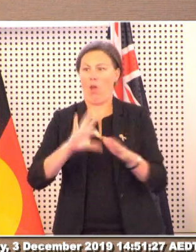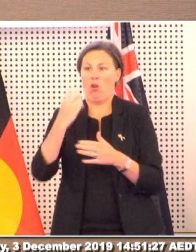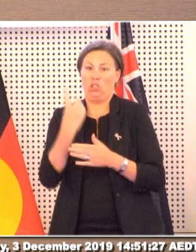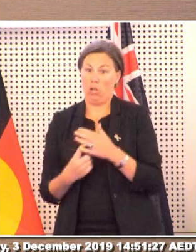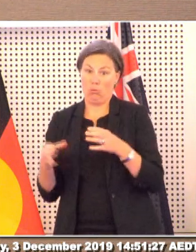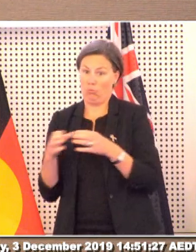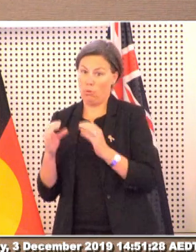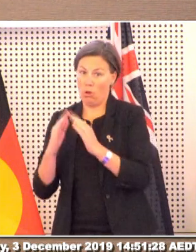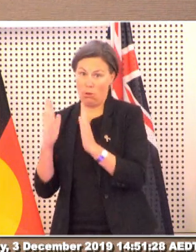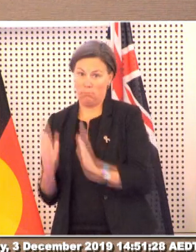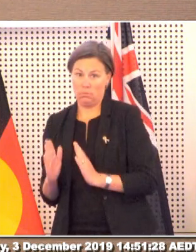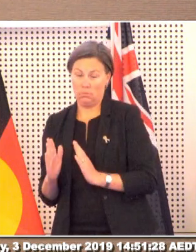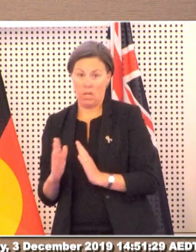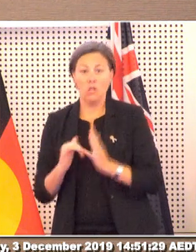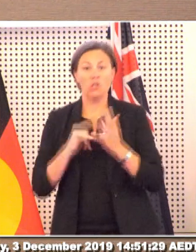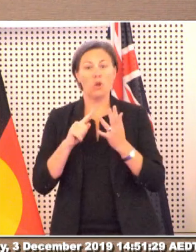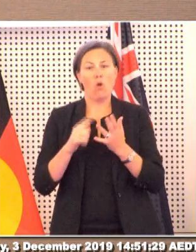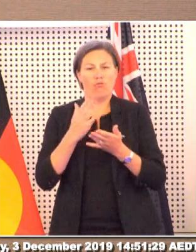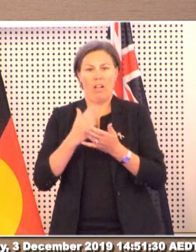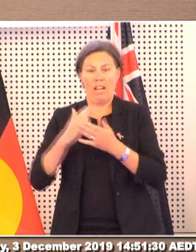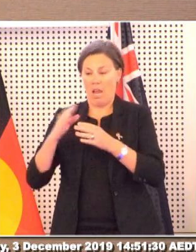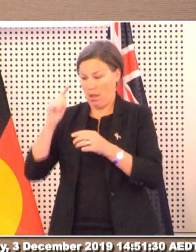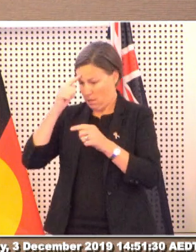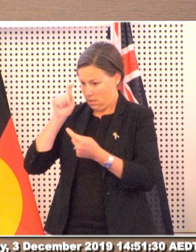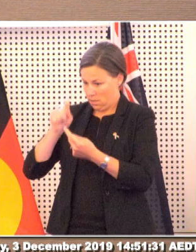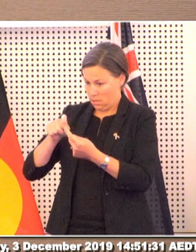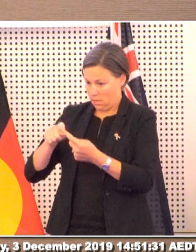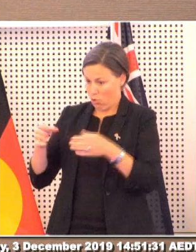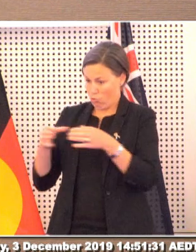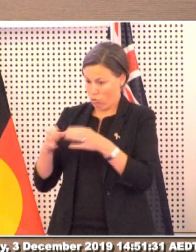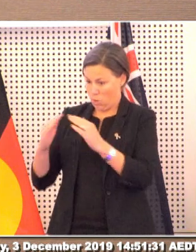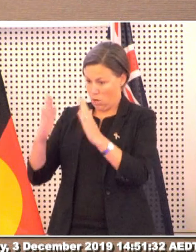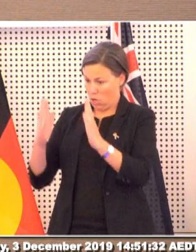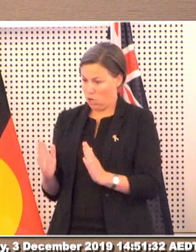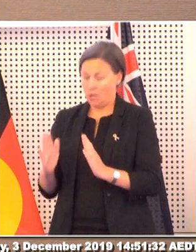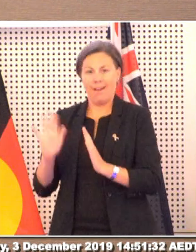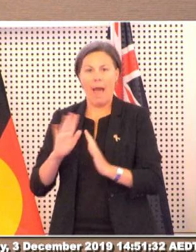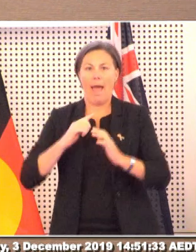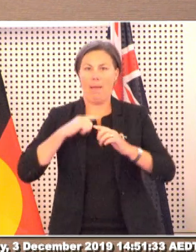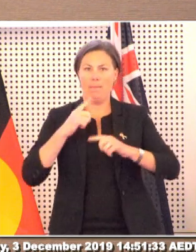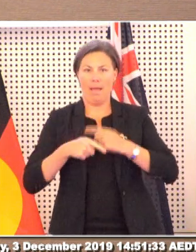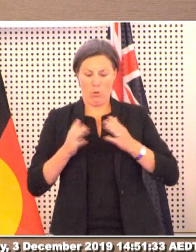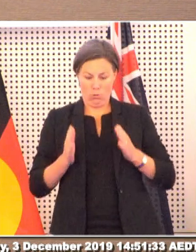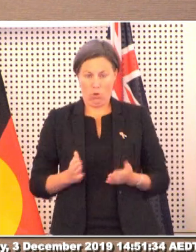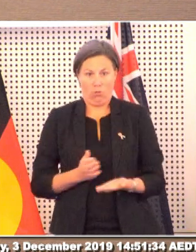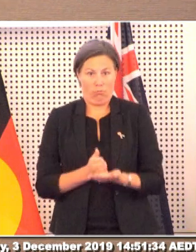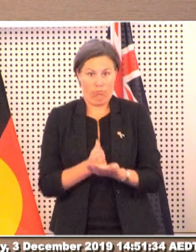So unless you tackle the very fundamental issues that go to the heart of why people